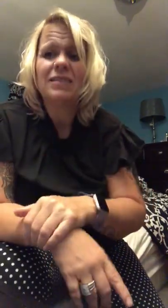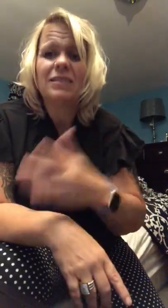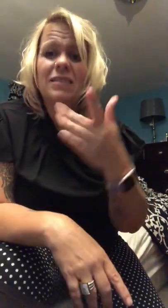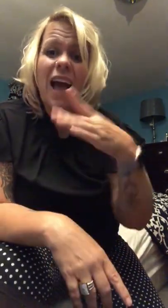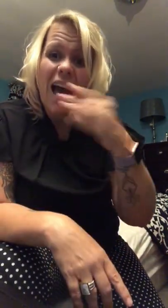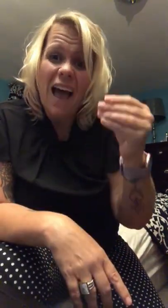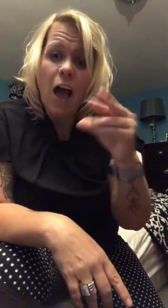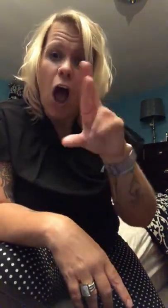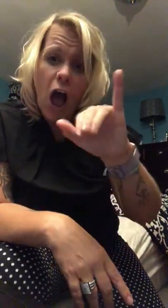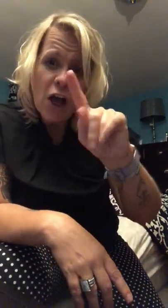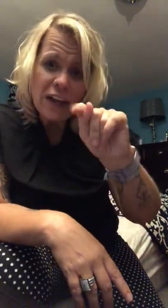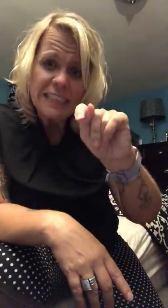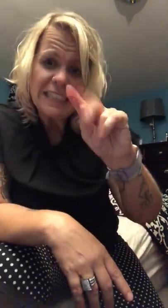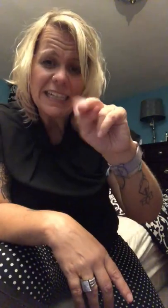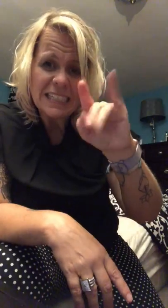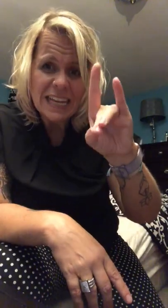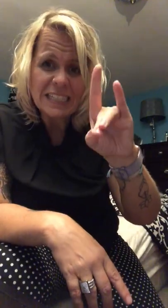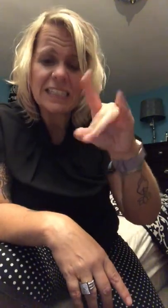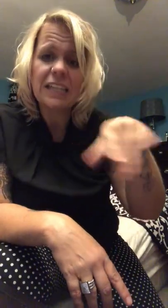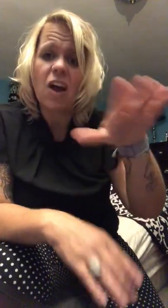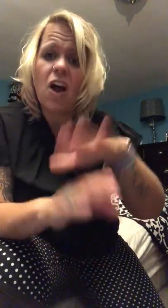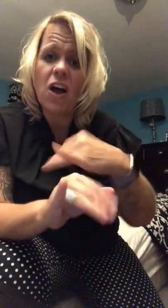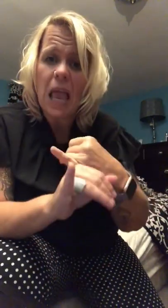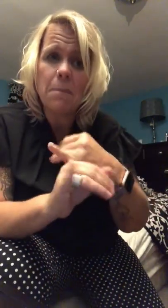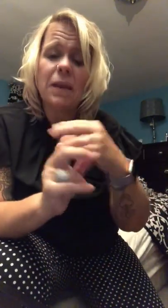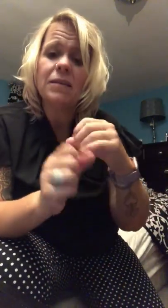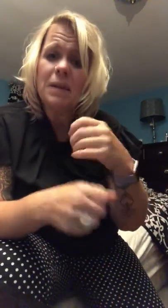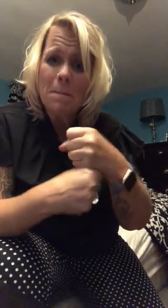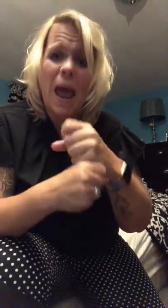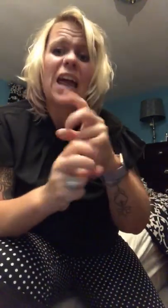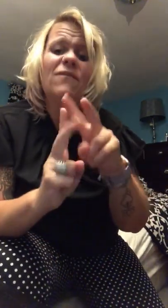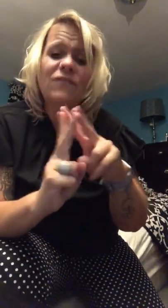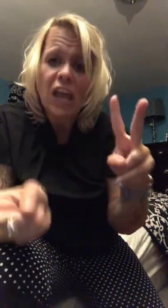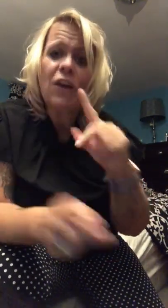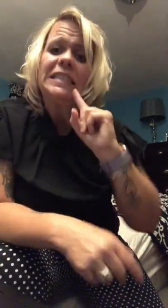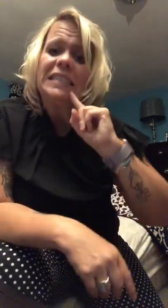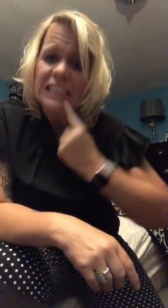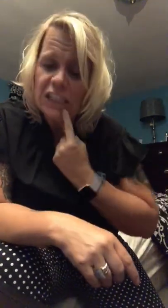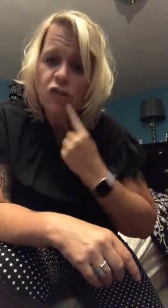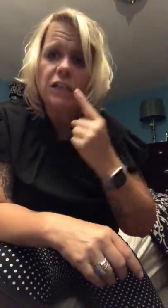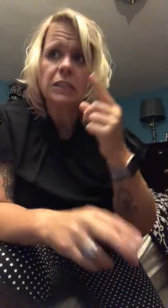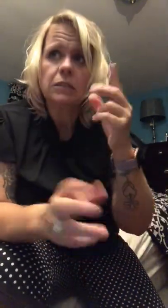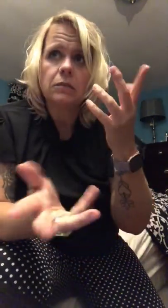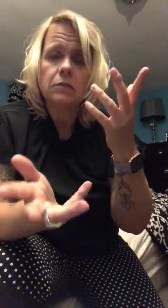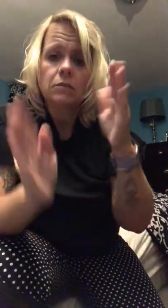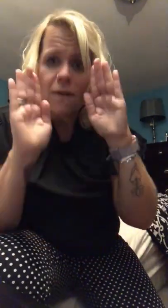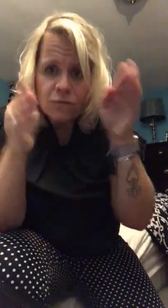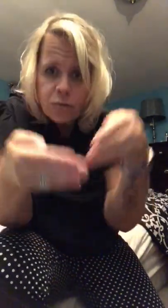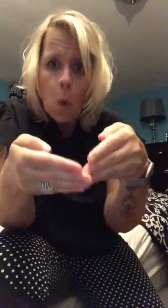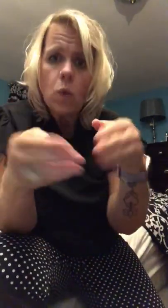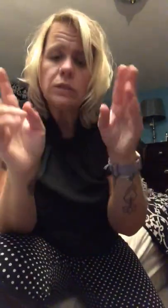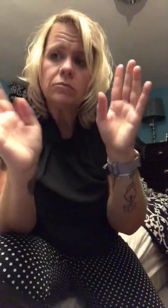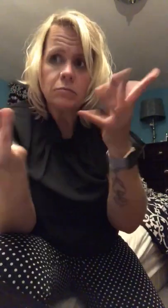folks at RIT/NTID college campus are taking it very seriously and focusing on